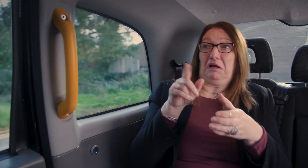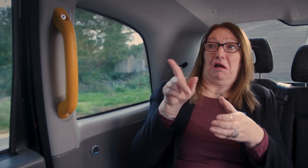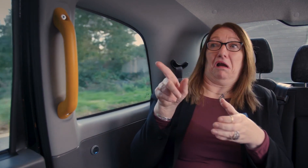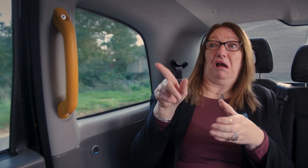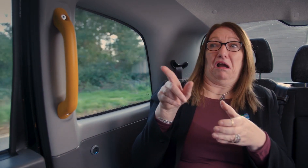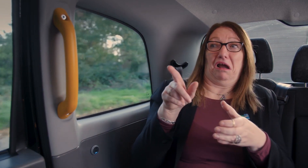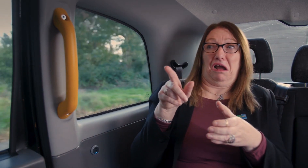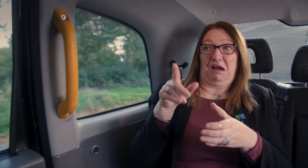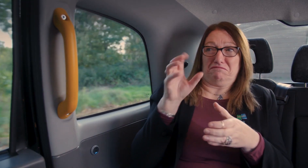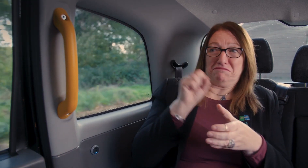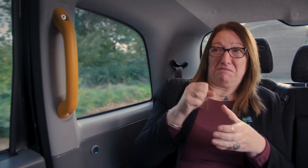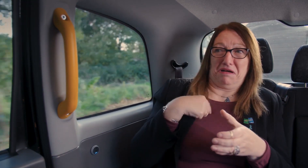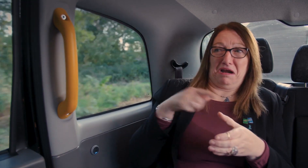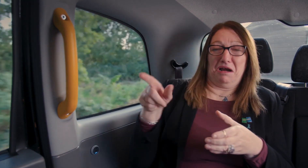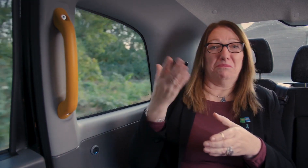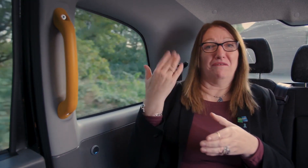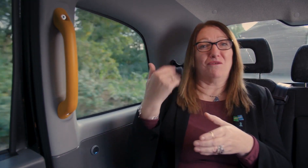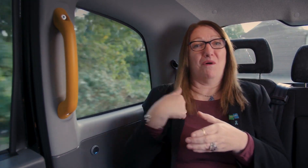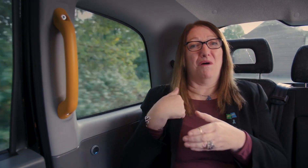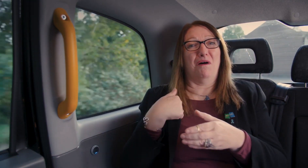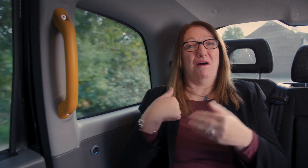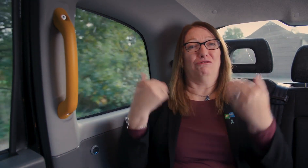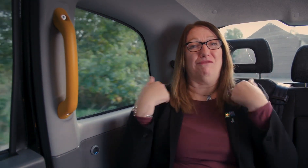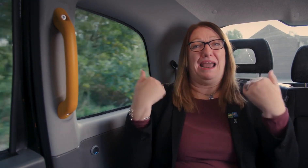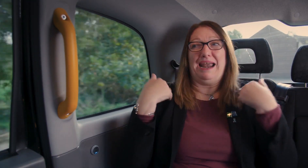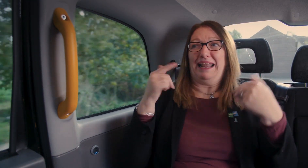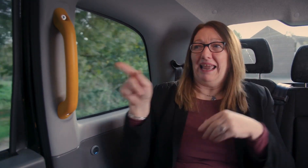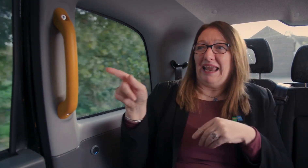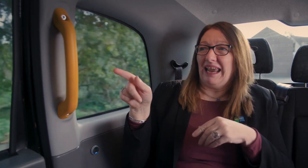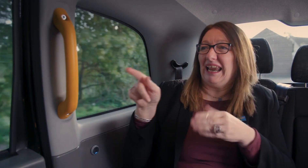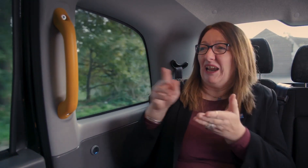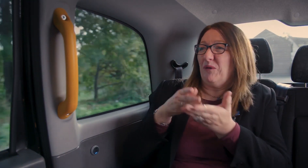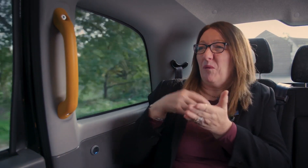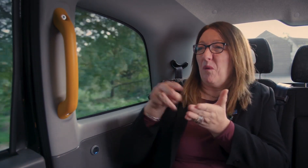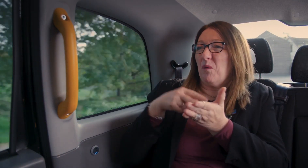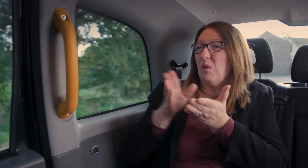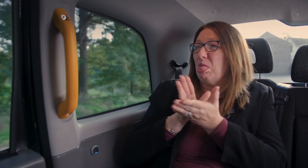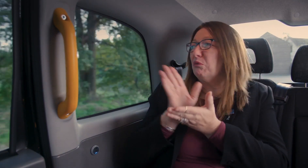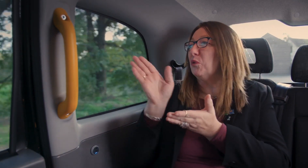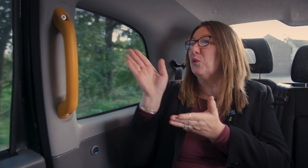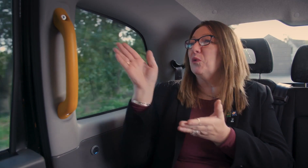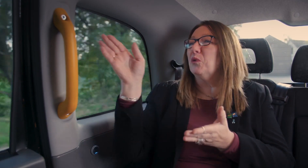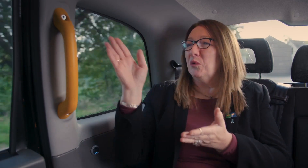Over there is where we used to train - just a walk across the park.